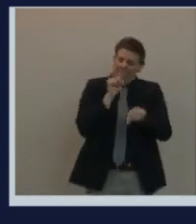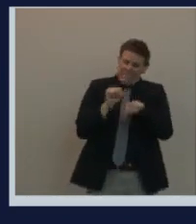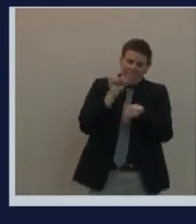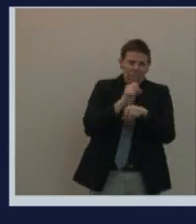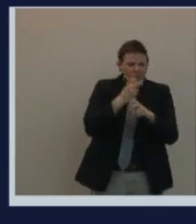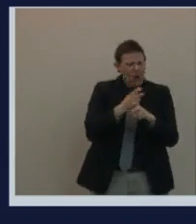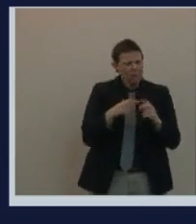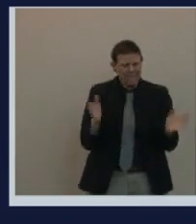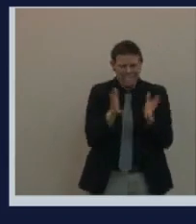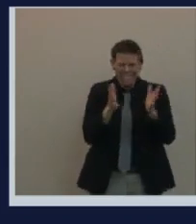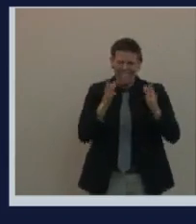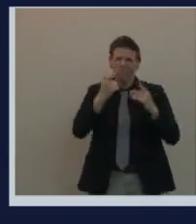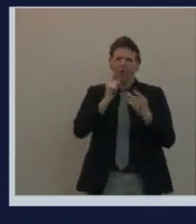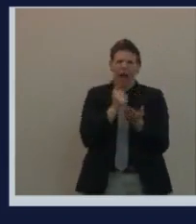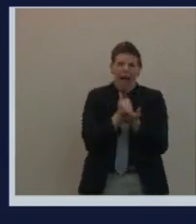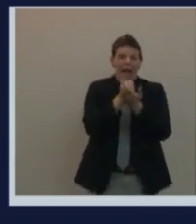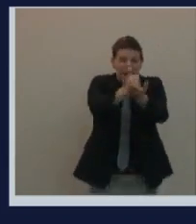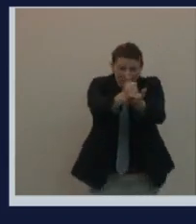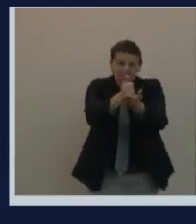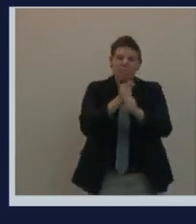NUMBERS OF INDIVIDUALS LAID OFF AND BUSINESSES SHUT THEI DOORS.